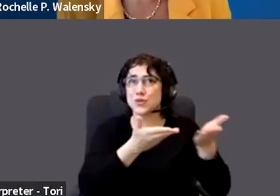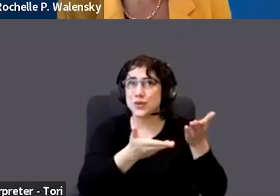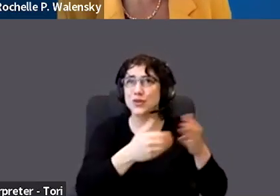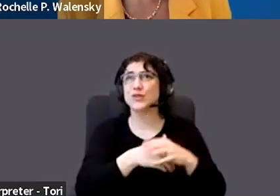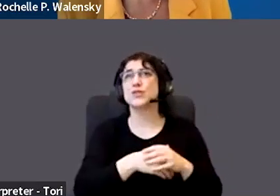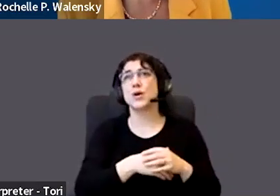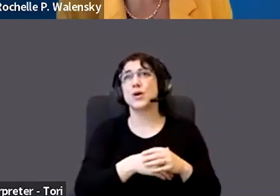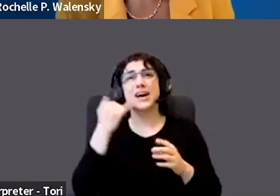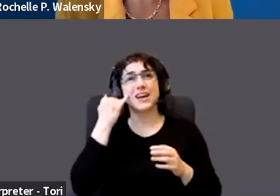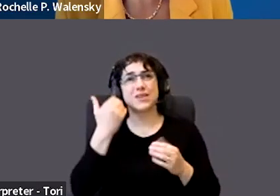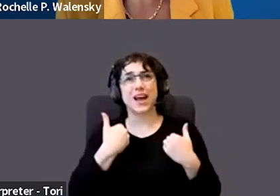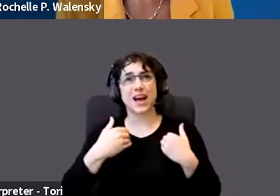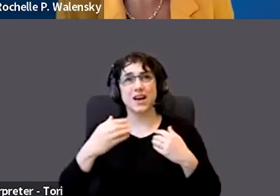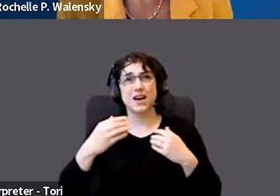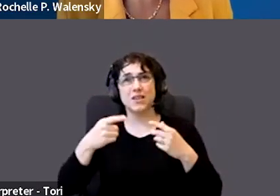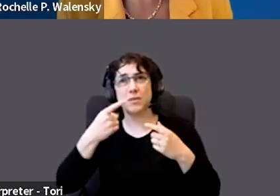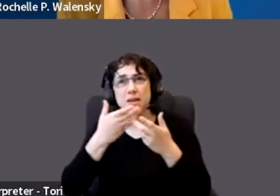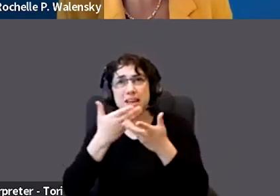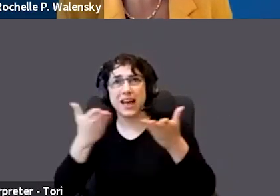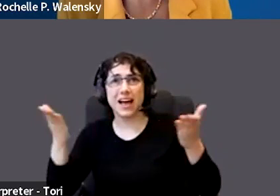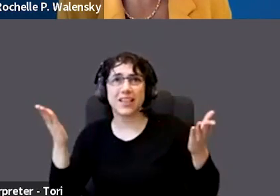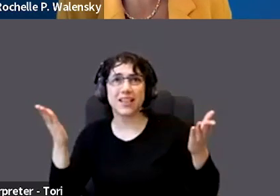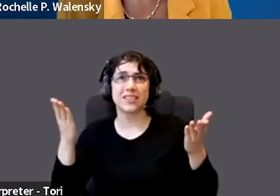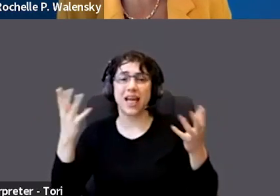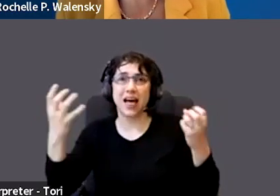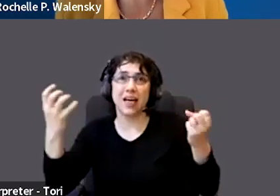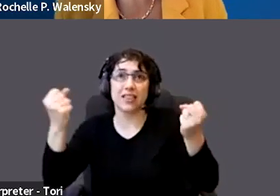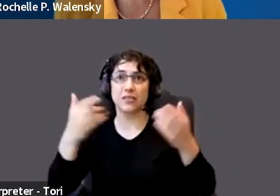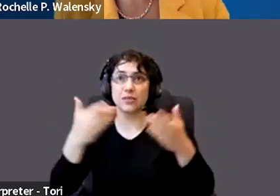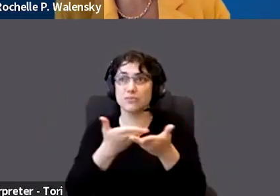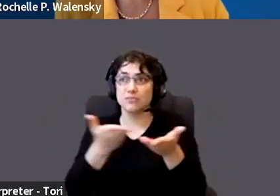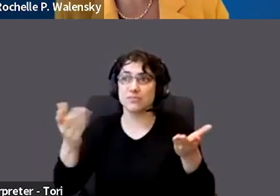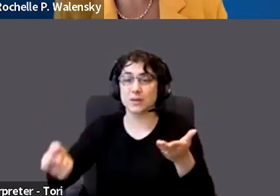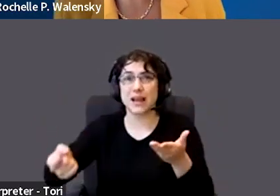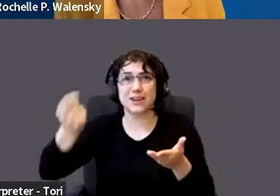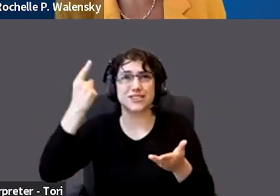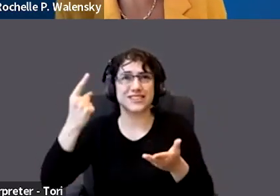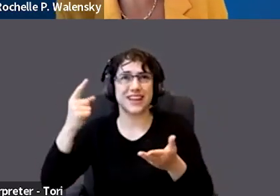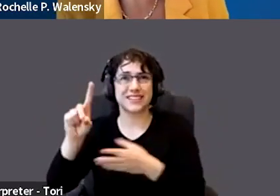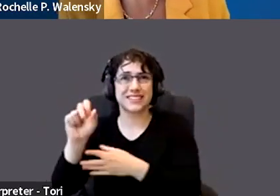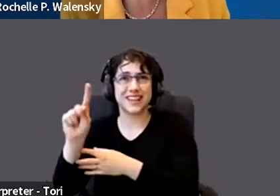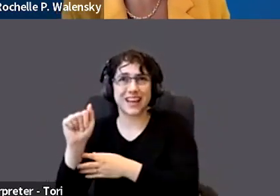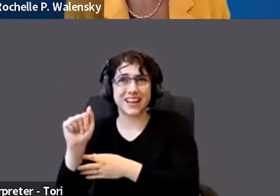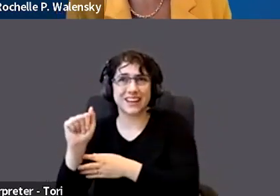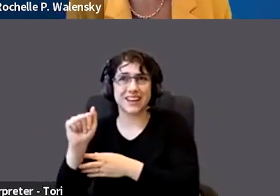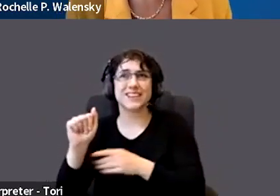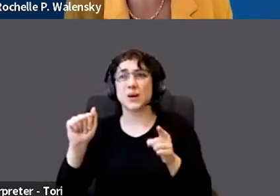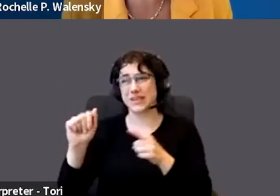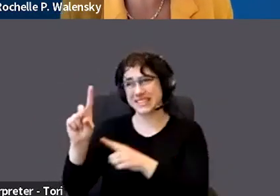in those communities, they will understand their data, and their data -- and in fact I do want to then lead to data sovereignty, because I think that that is key.